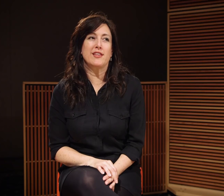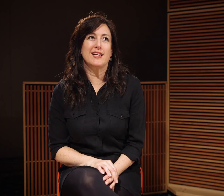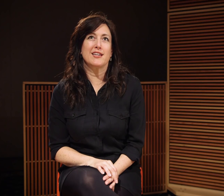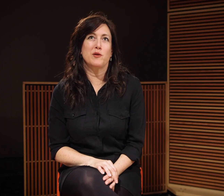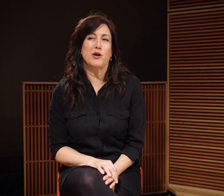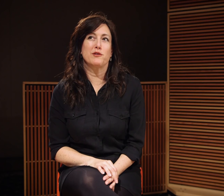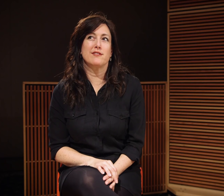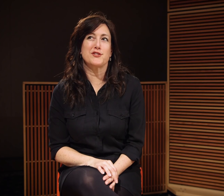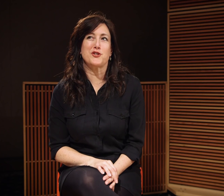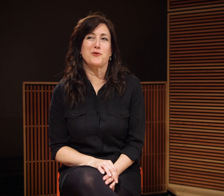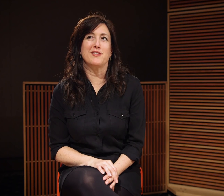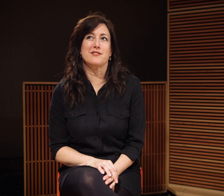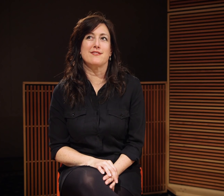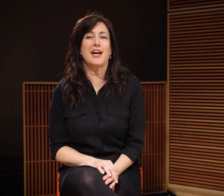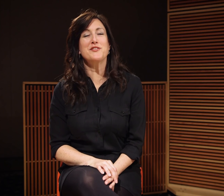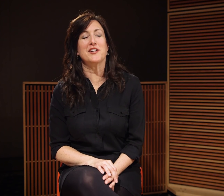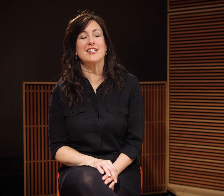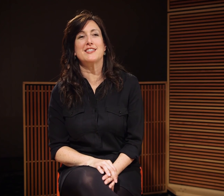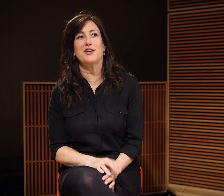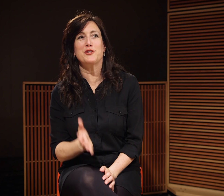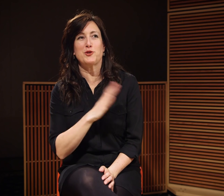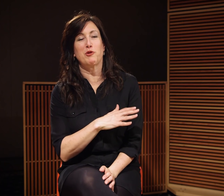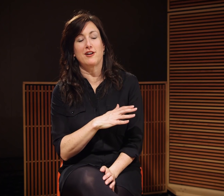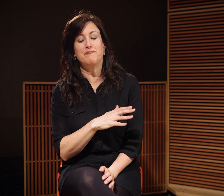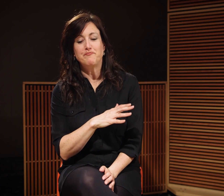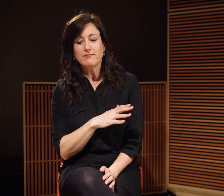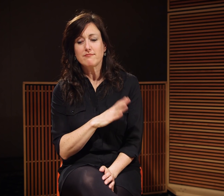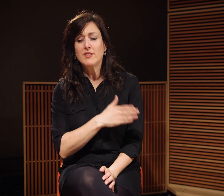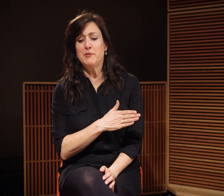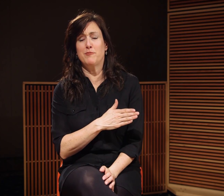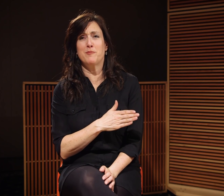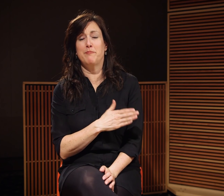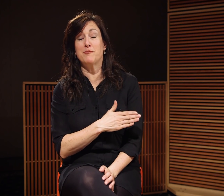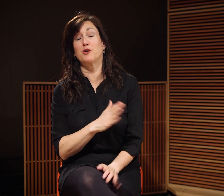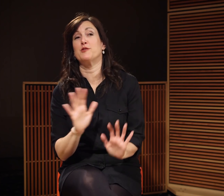The one thing about the show that was kind of funny is the other interpreter, Mary Baremore,